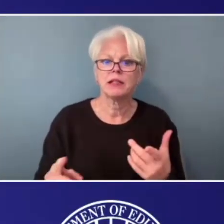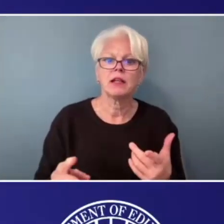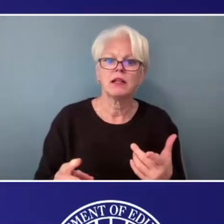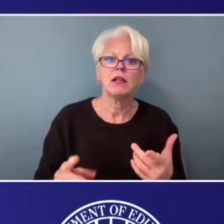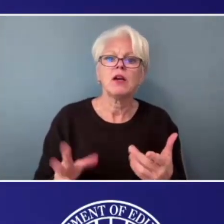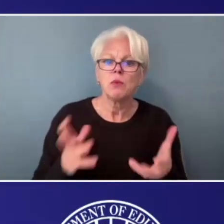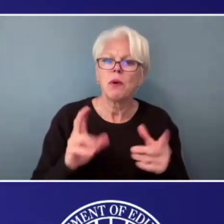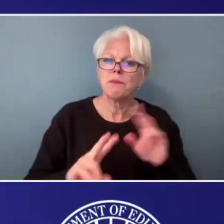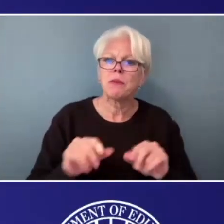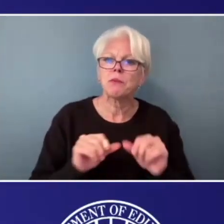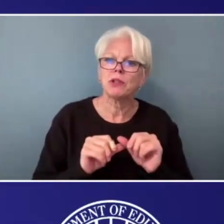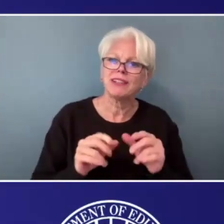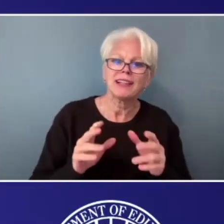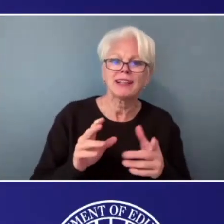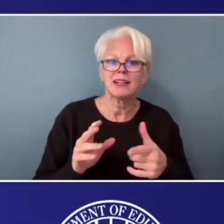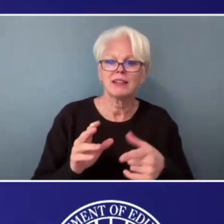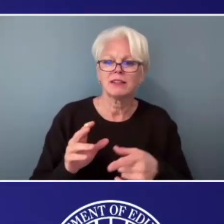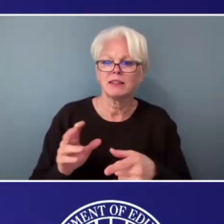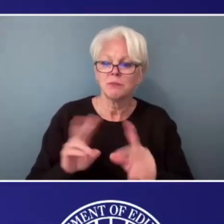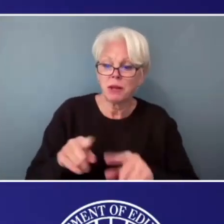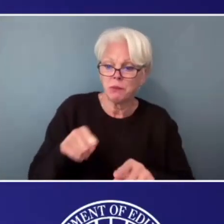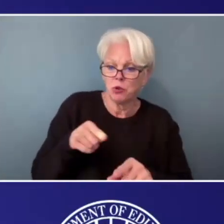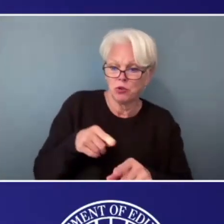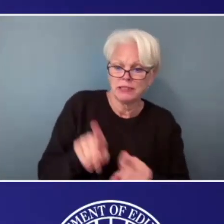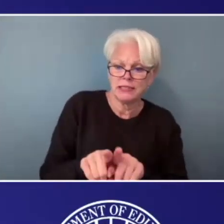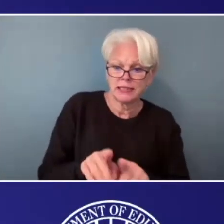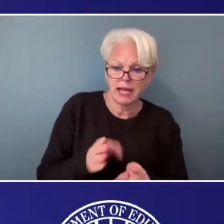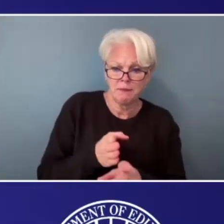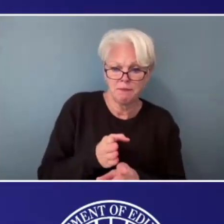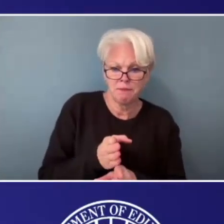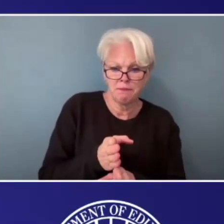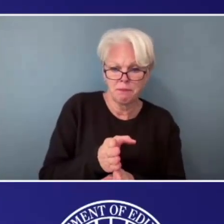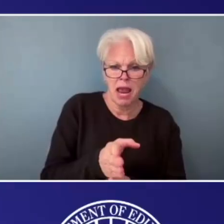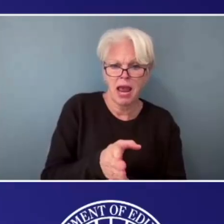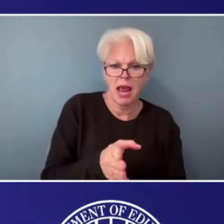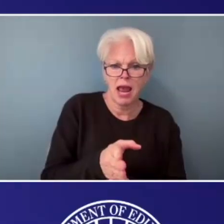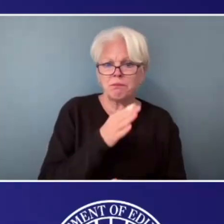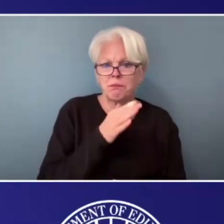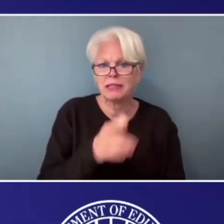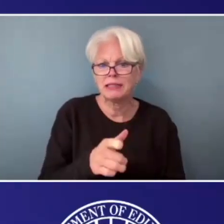but not necessarily being in a particular